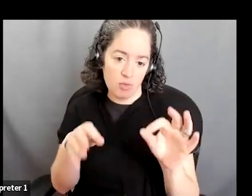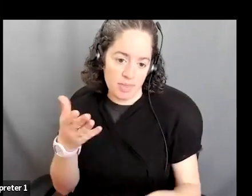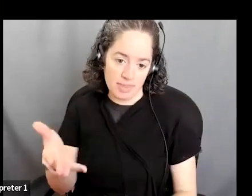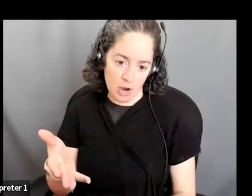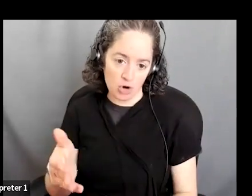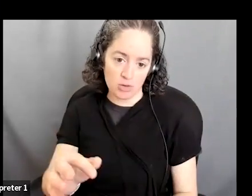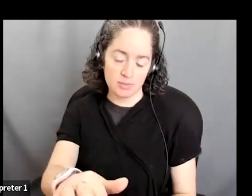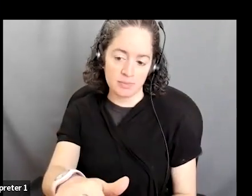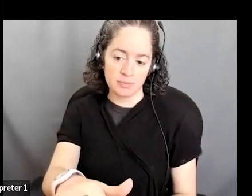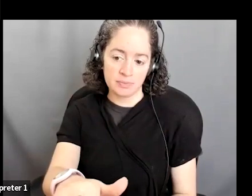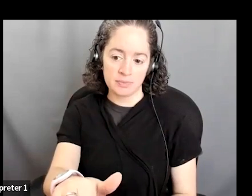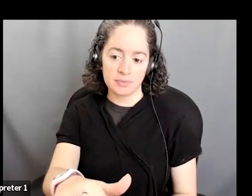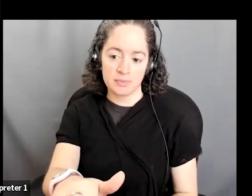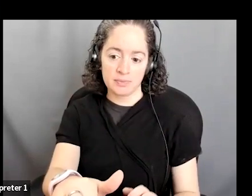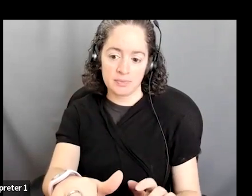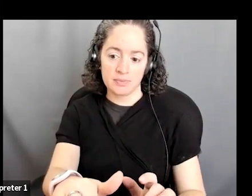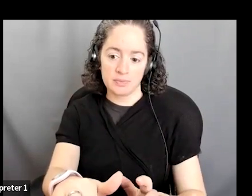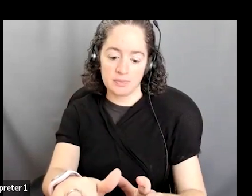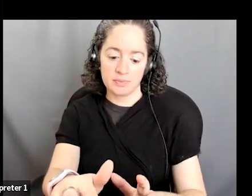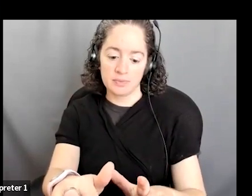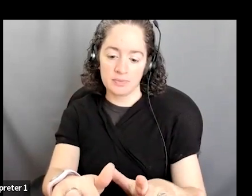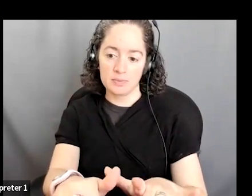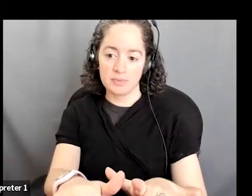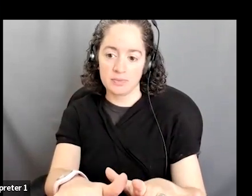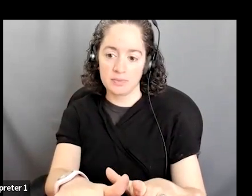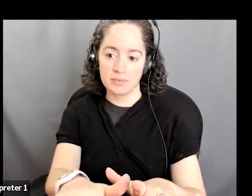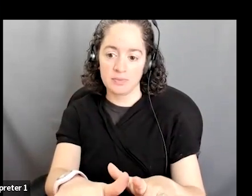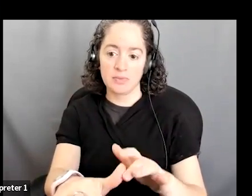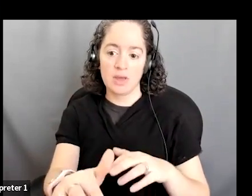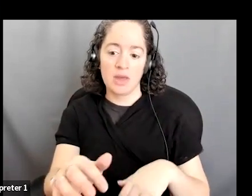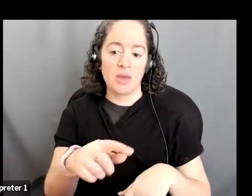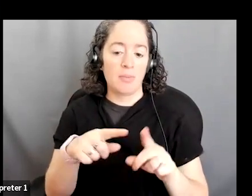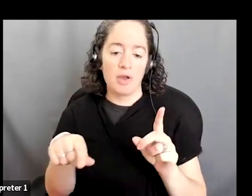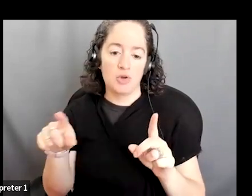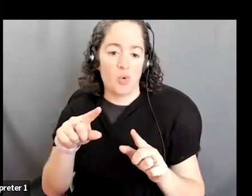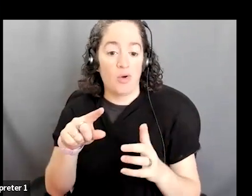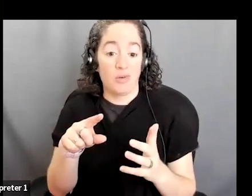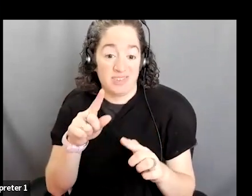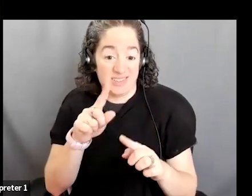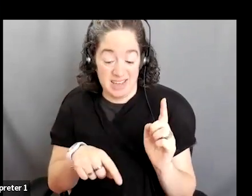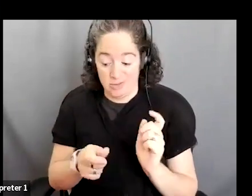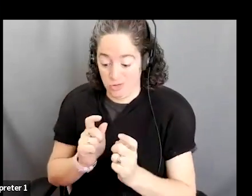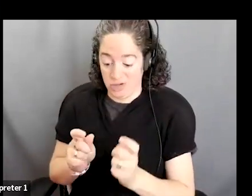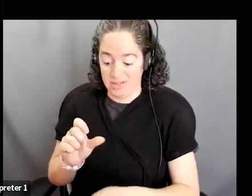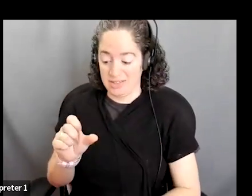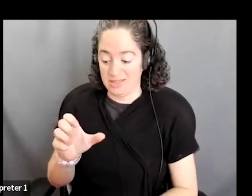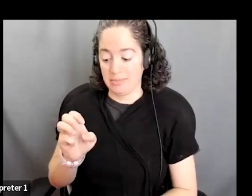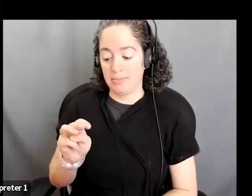Some things that can't be fixed are, of course, the actual semantic markup. If they have not done the semantic markup properly,